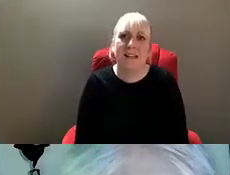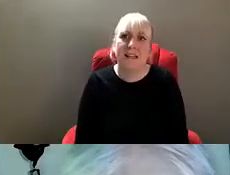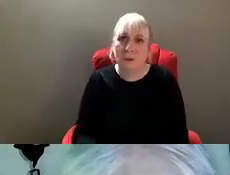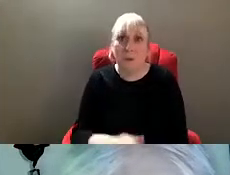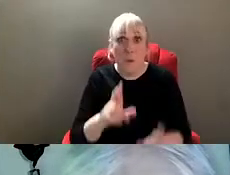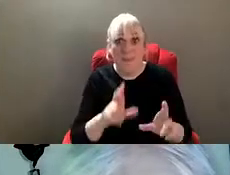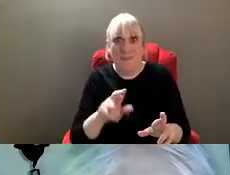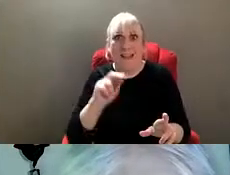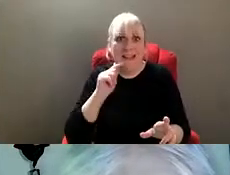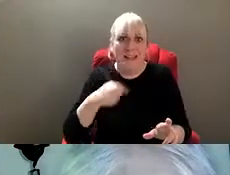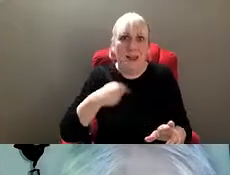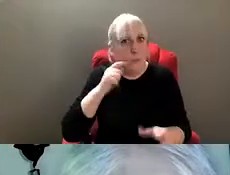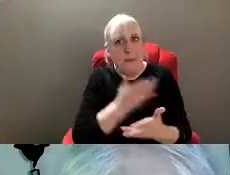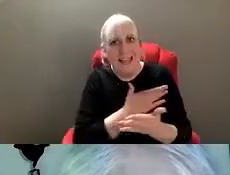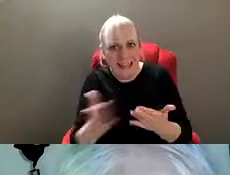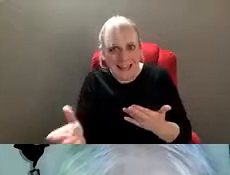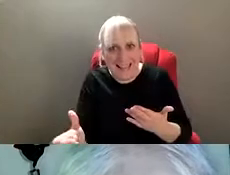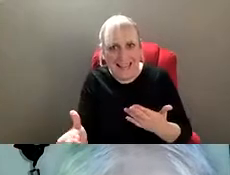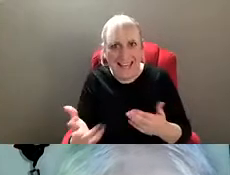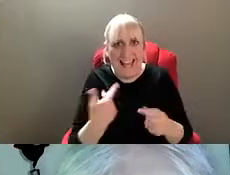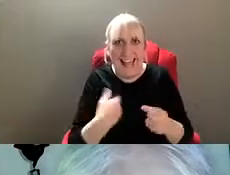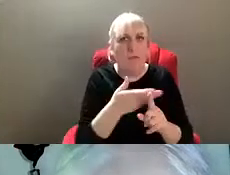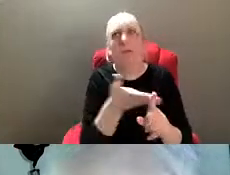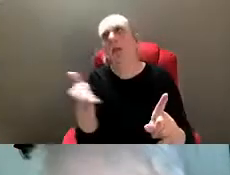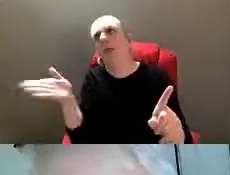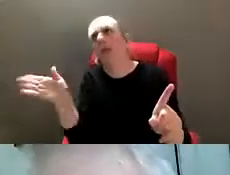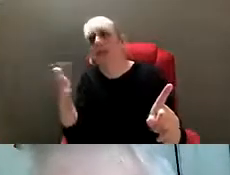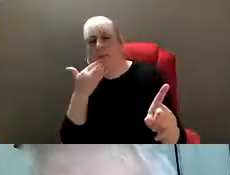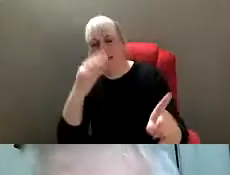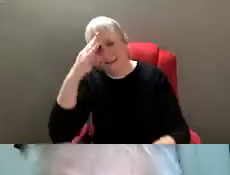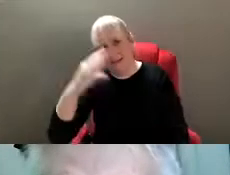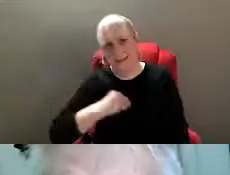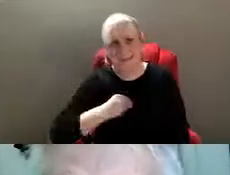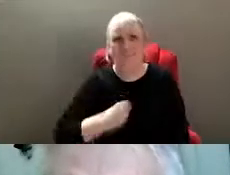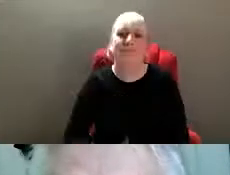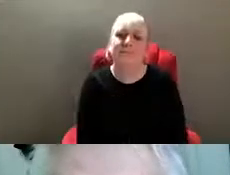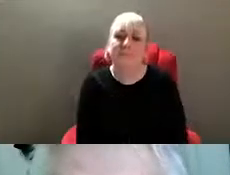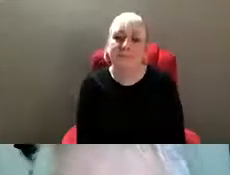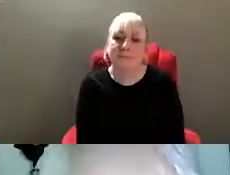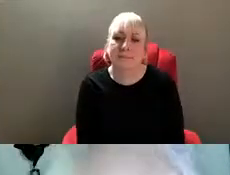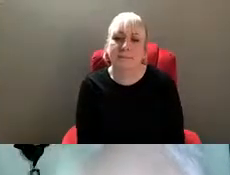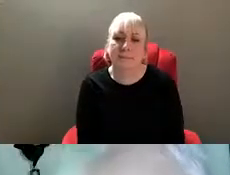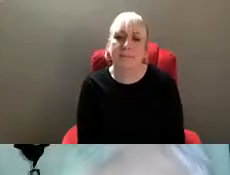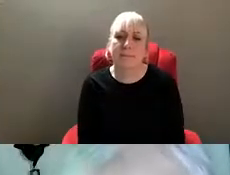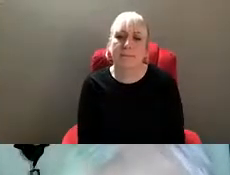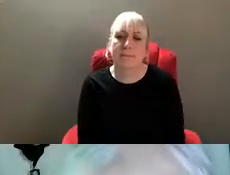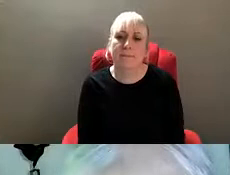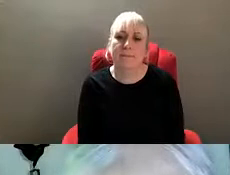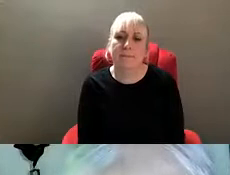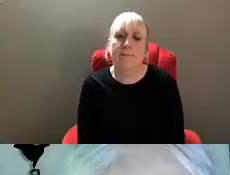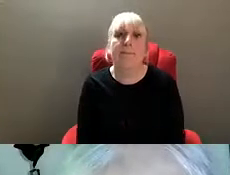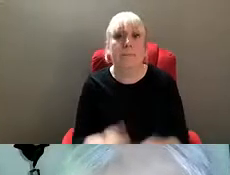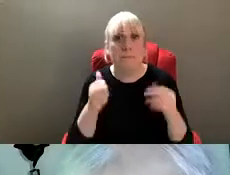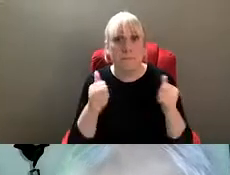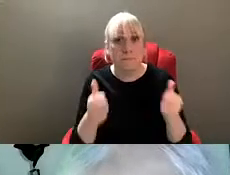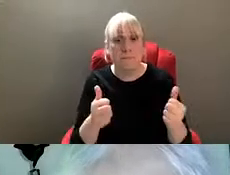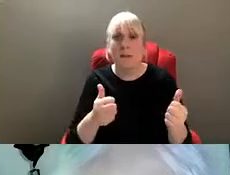you can just call me out if i'm not making sense um so i i would personally want to echo what um